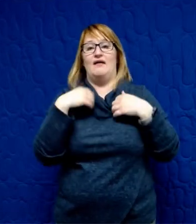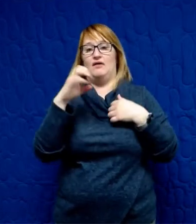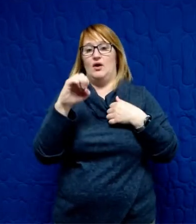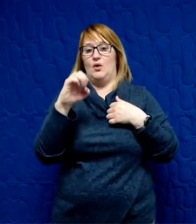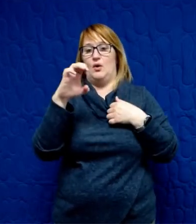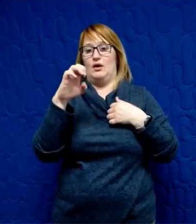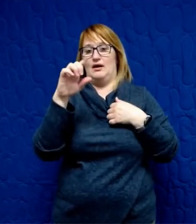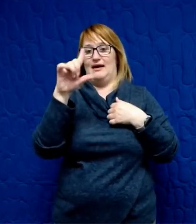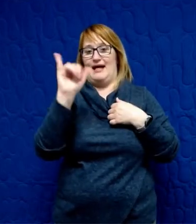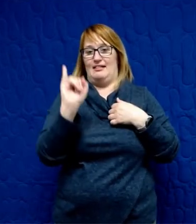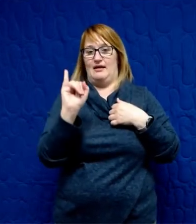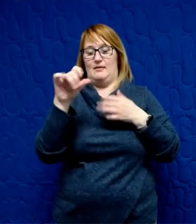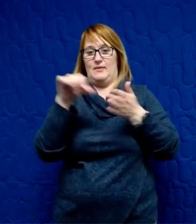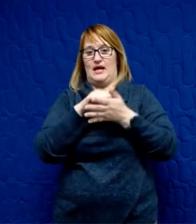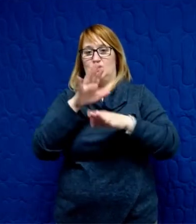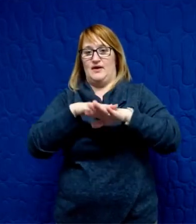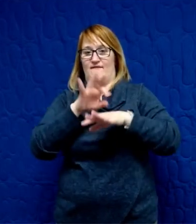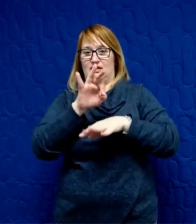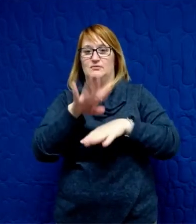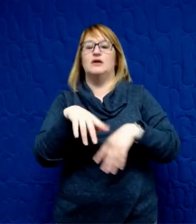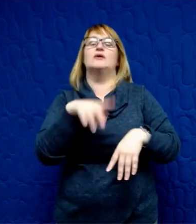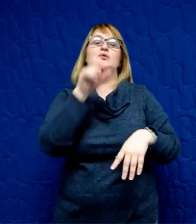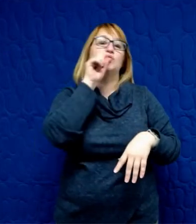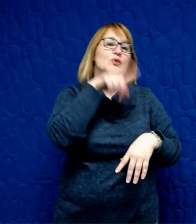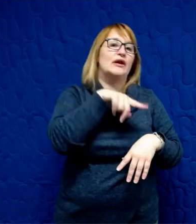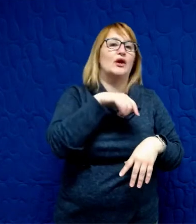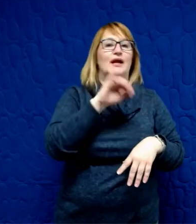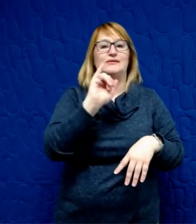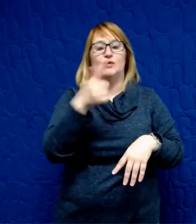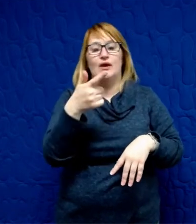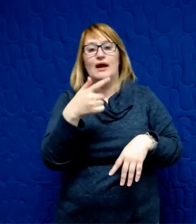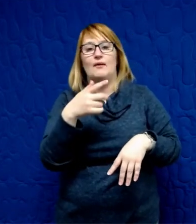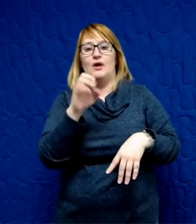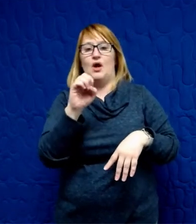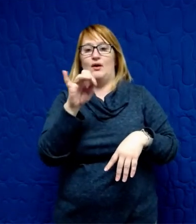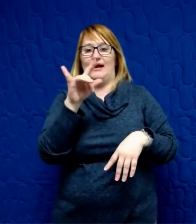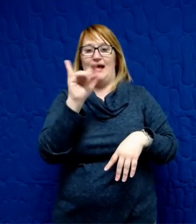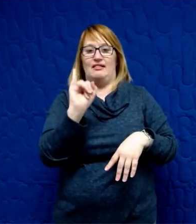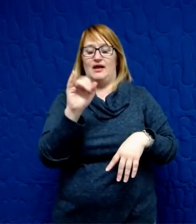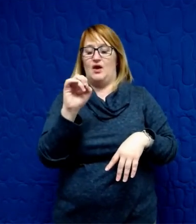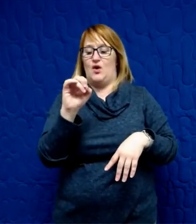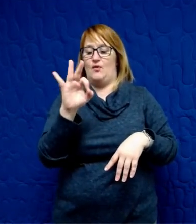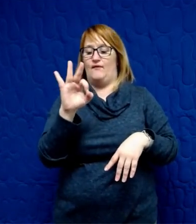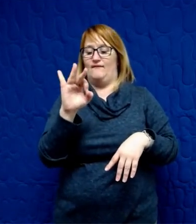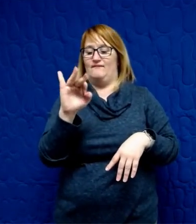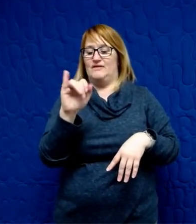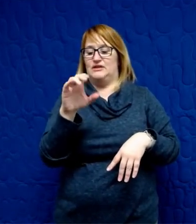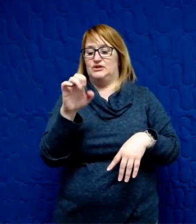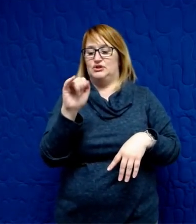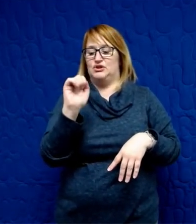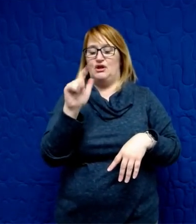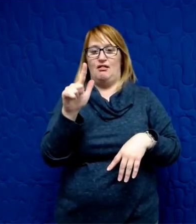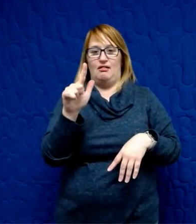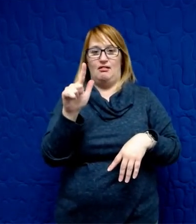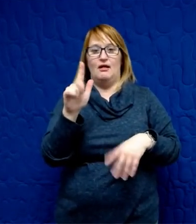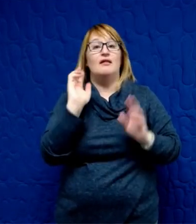Facebook we're also on Twitter and on Instagram @OCALIofficial so you can leave us your questions there and keep using the